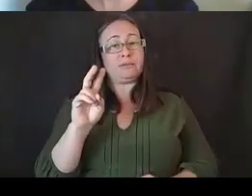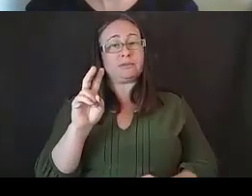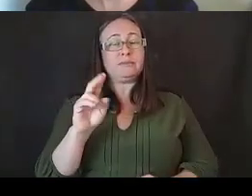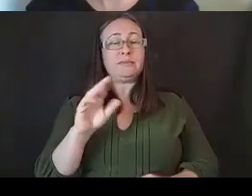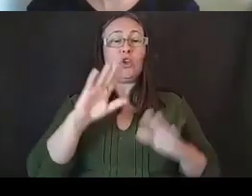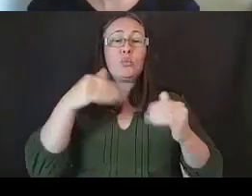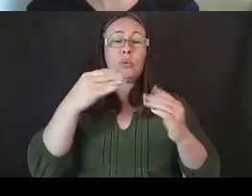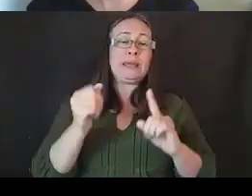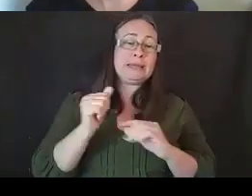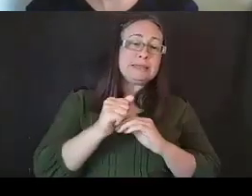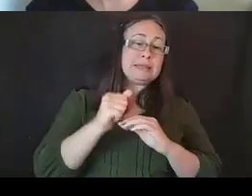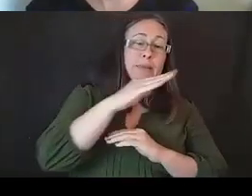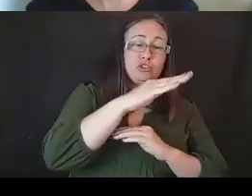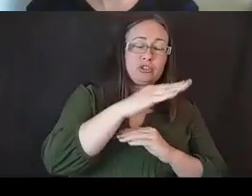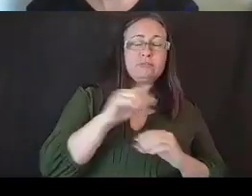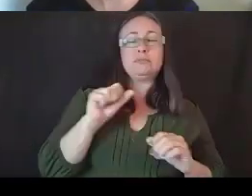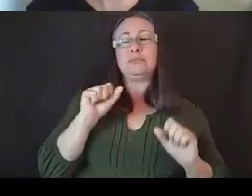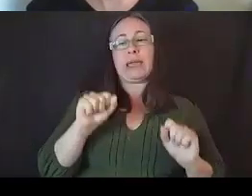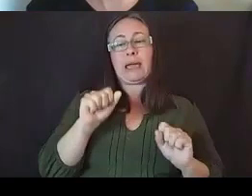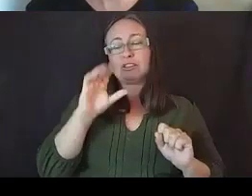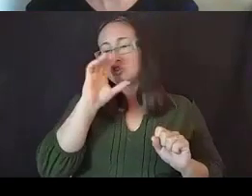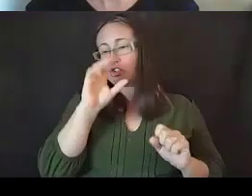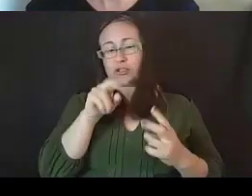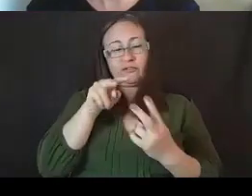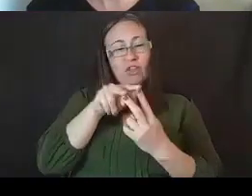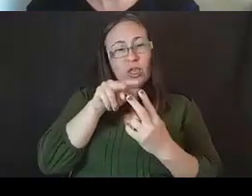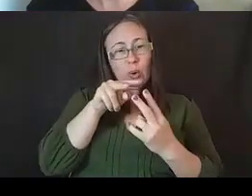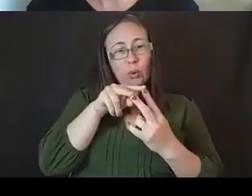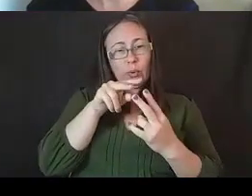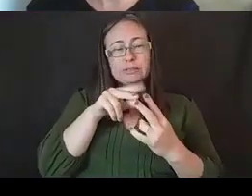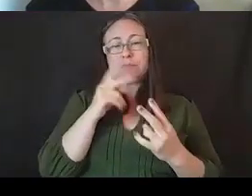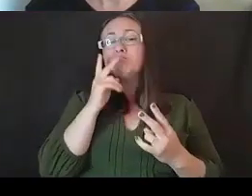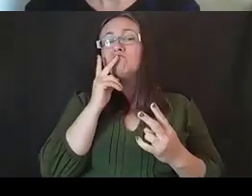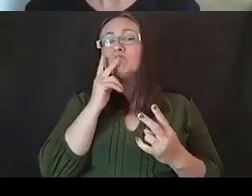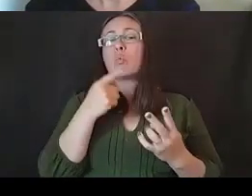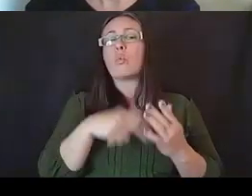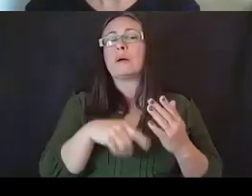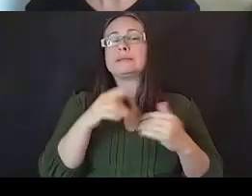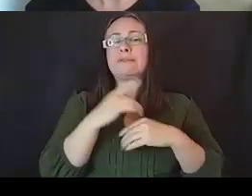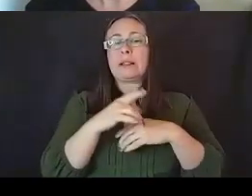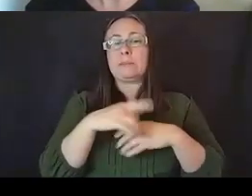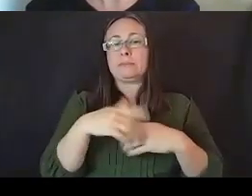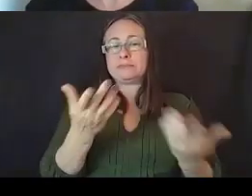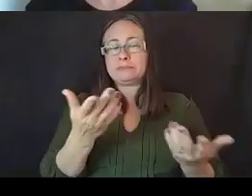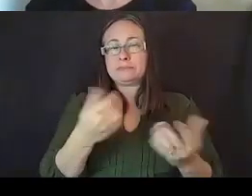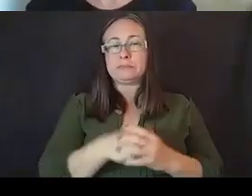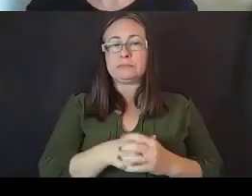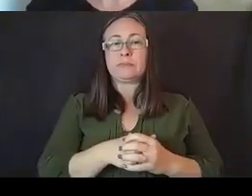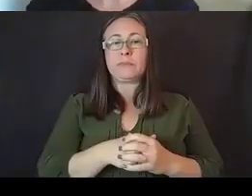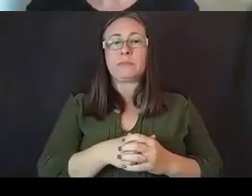you can just search for those and see what exists. But you can always reach out to us